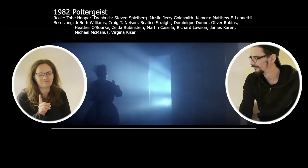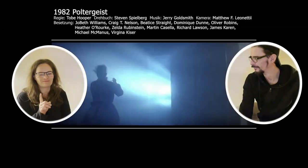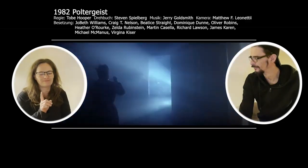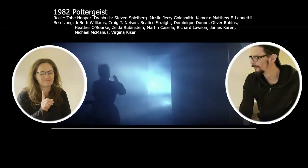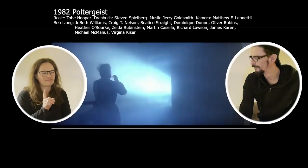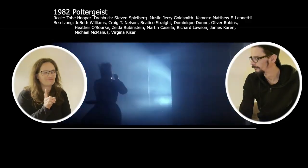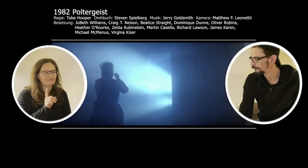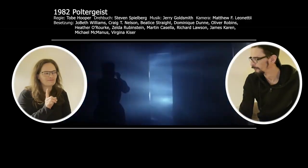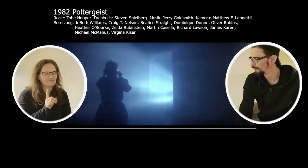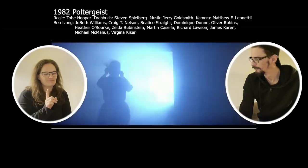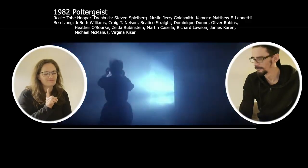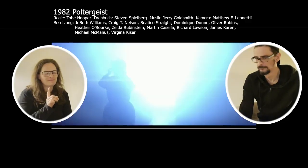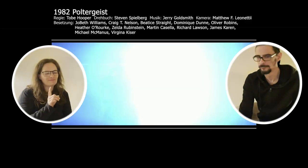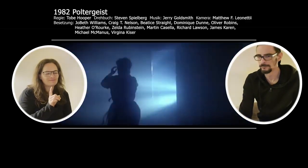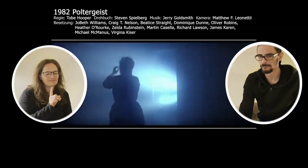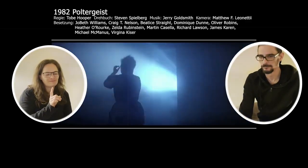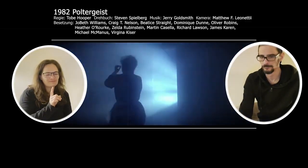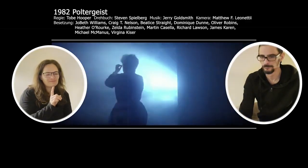She approaches the light with very slow steps.